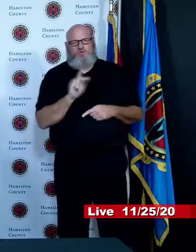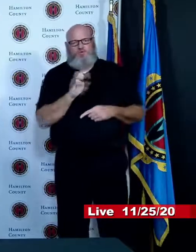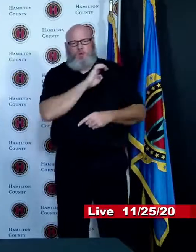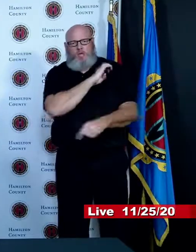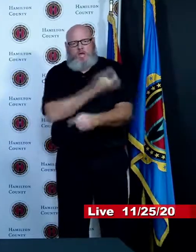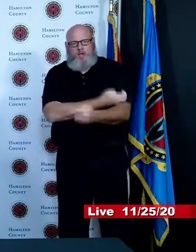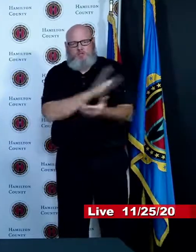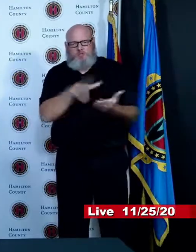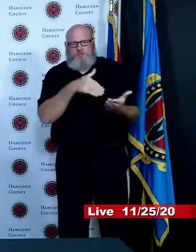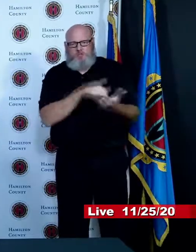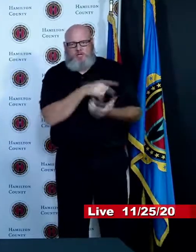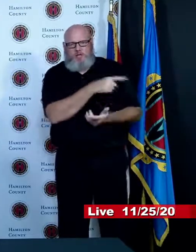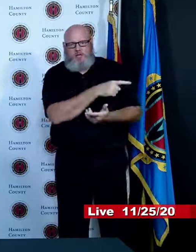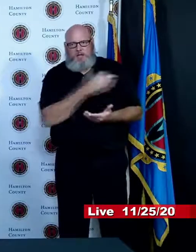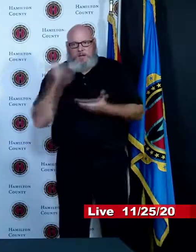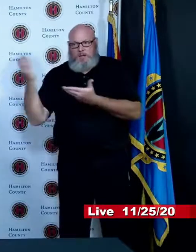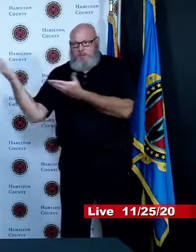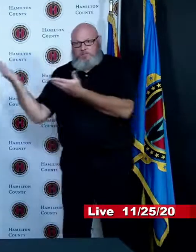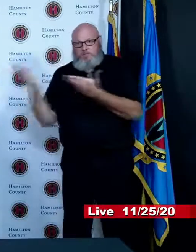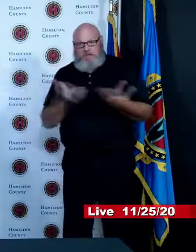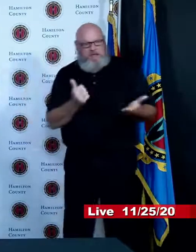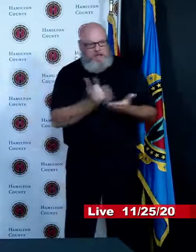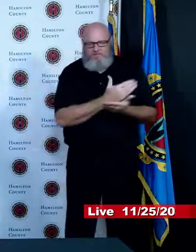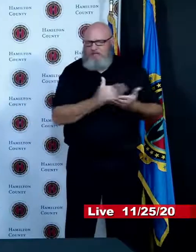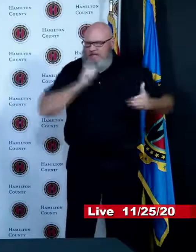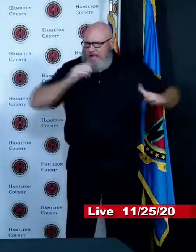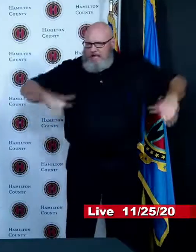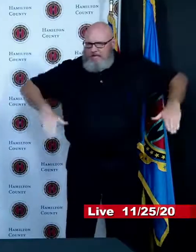to life but at this current moment I think they're trying to work within their systems